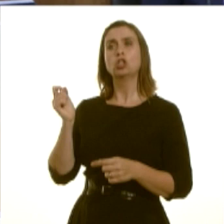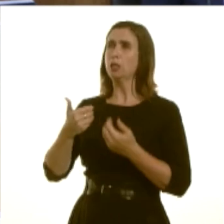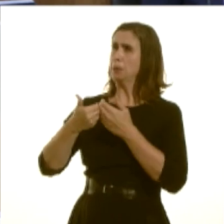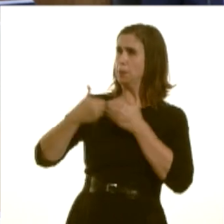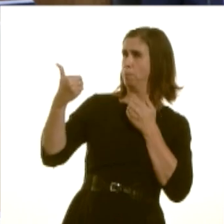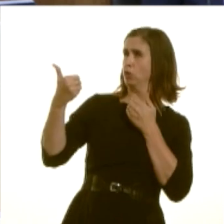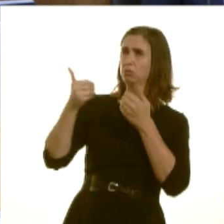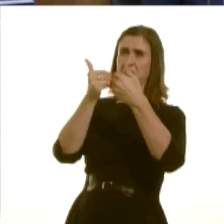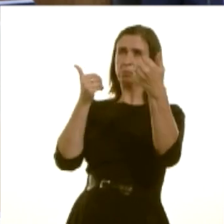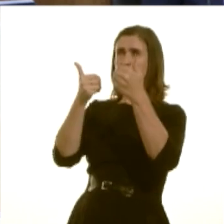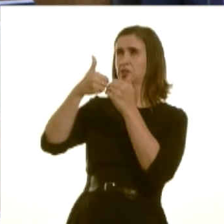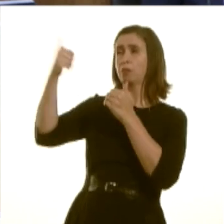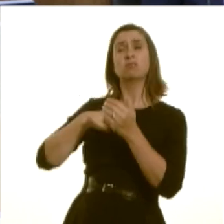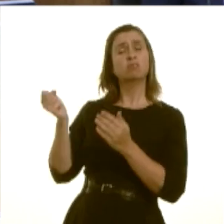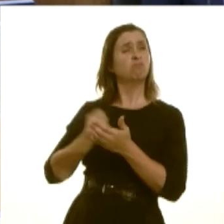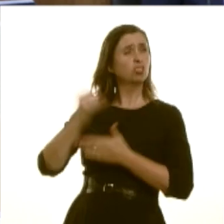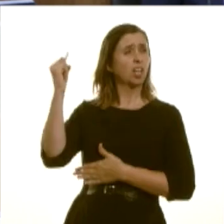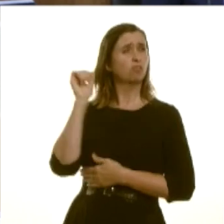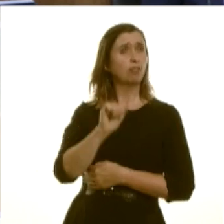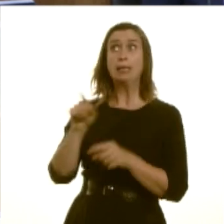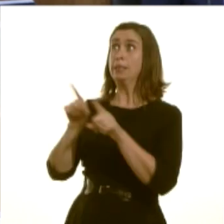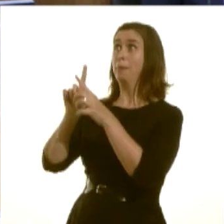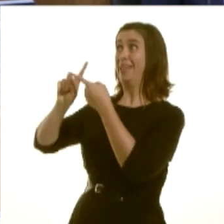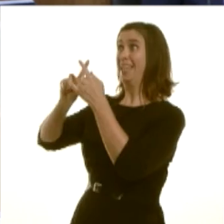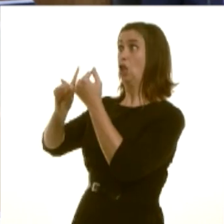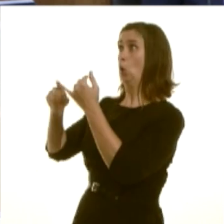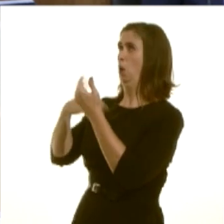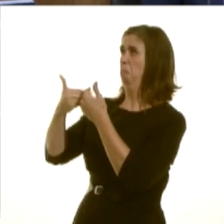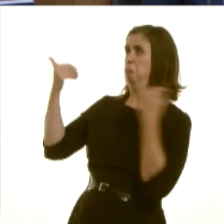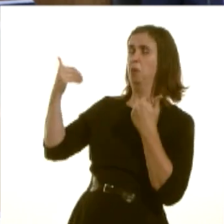the UK as we should reject separatism in the EU. That is separatism in the same vein to